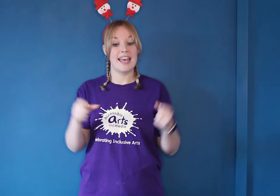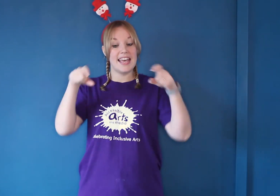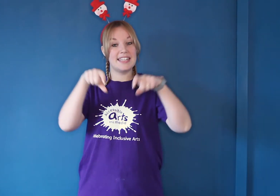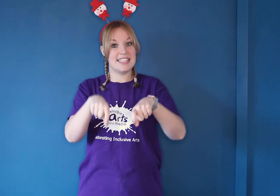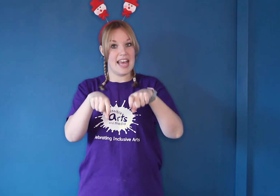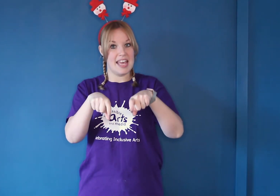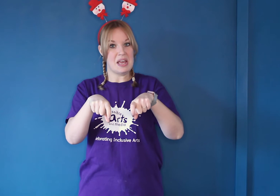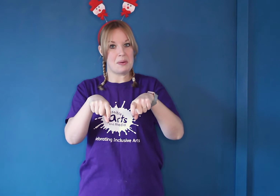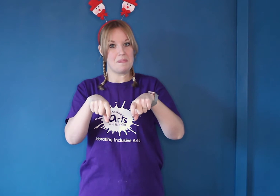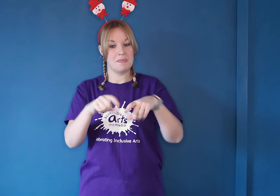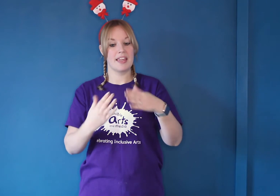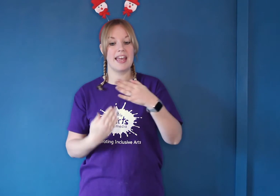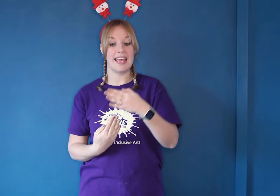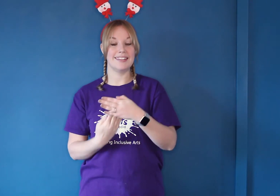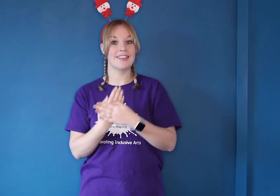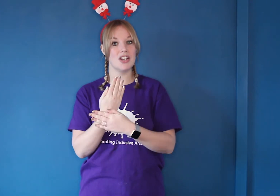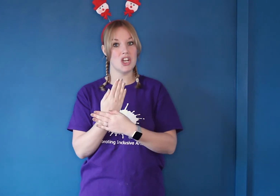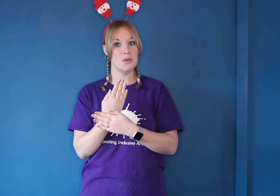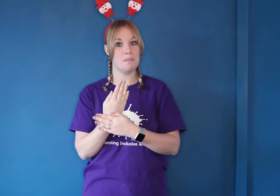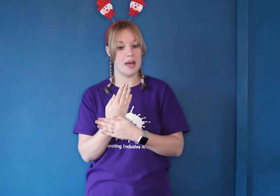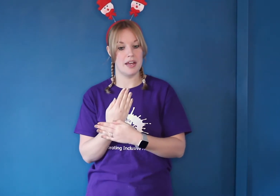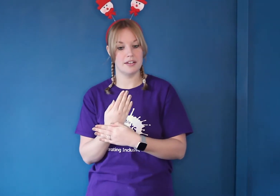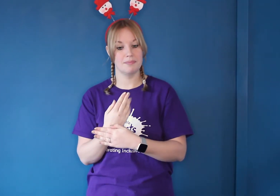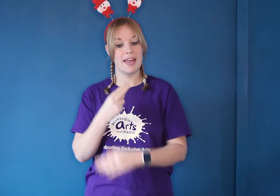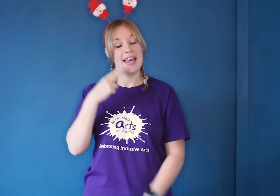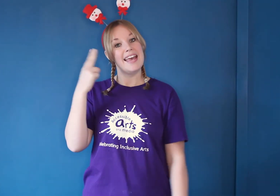Here to stay, is the new bird.